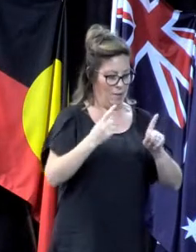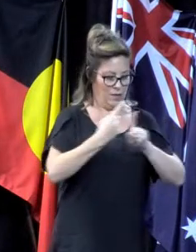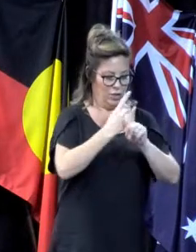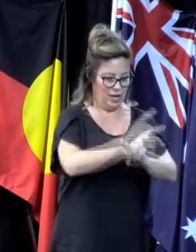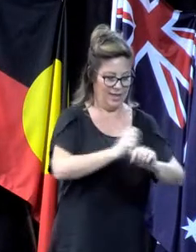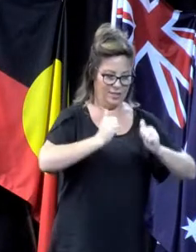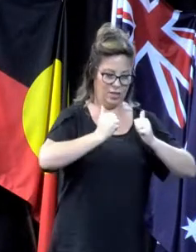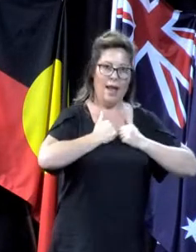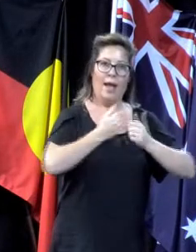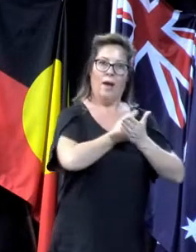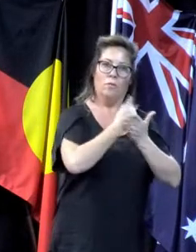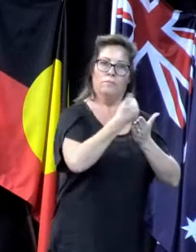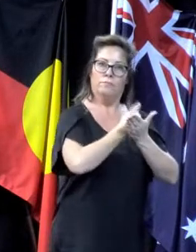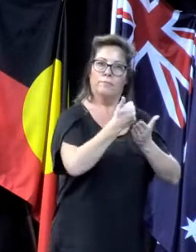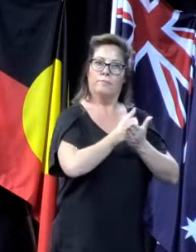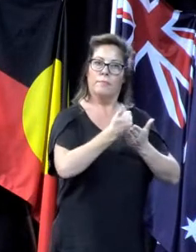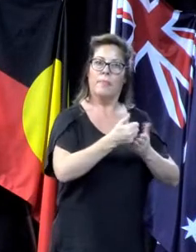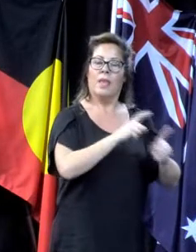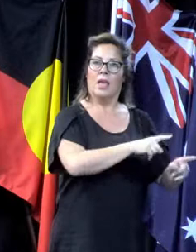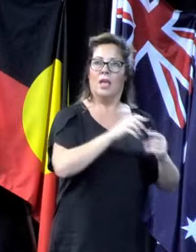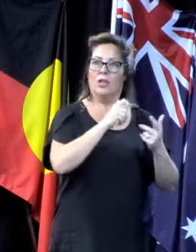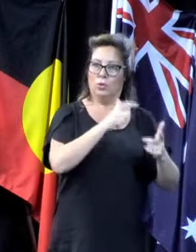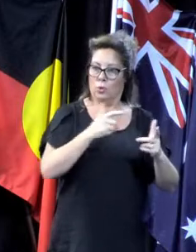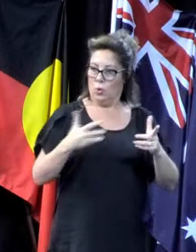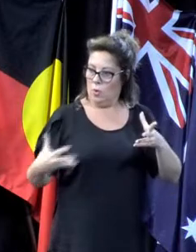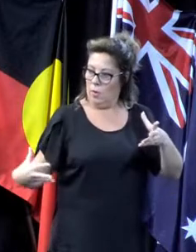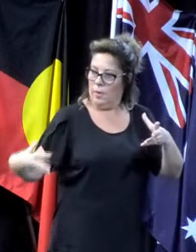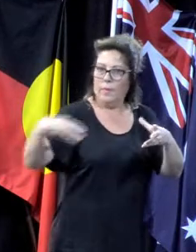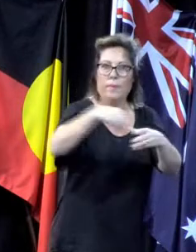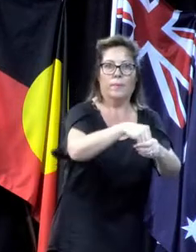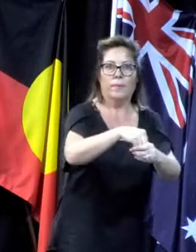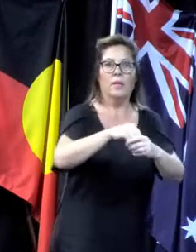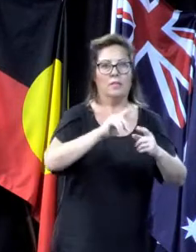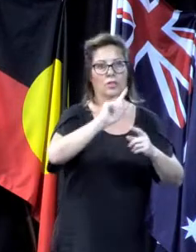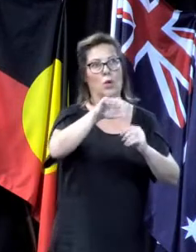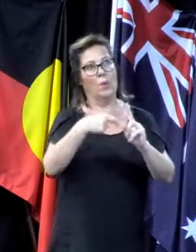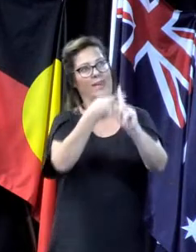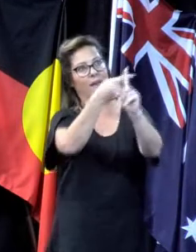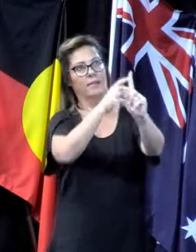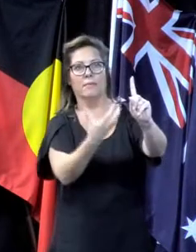that will allow us to carry us from where we are now to where we need to be because inclusive education isn't